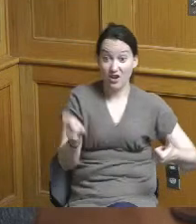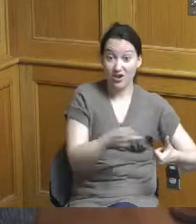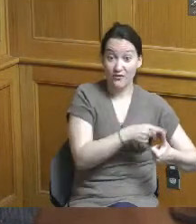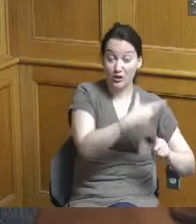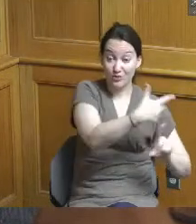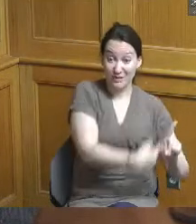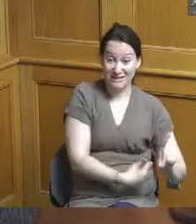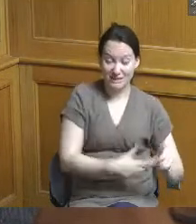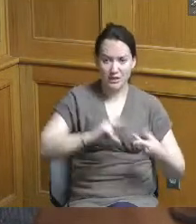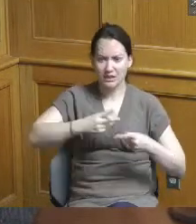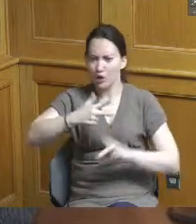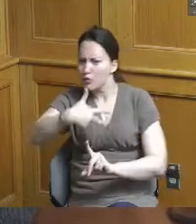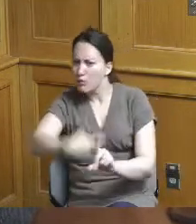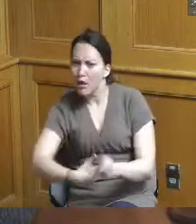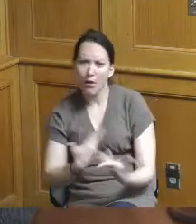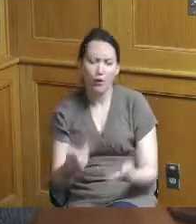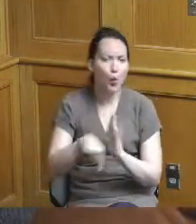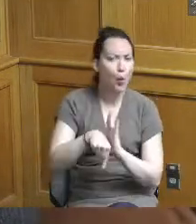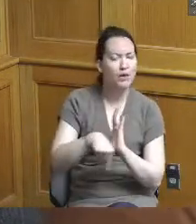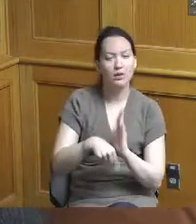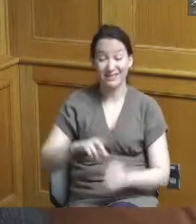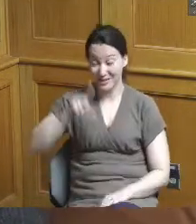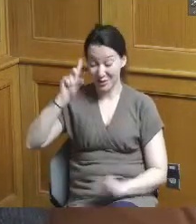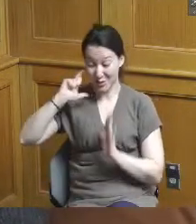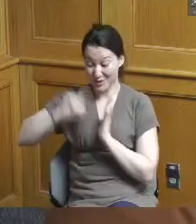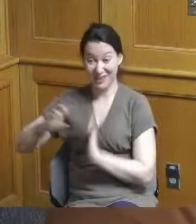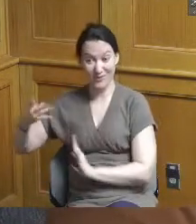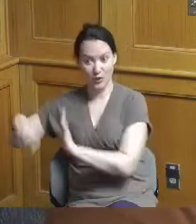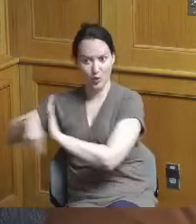second quarter so when I notice when we get into the fourth quarter which is where we're at now